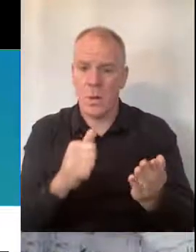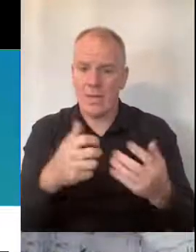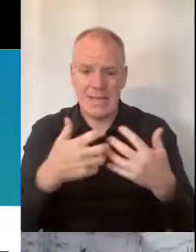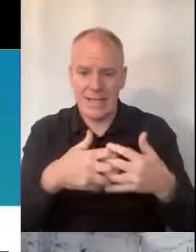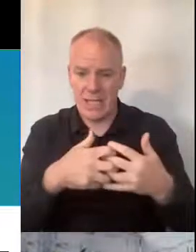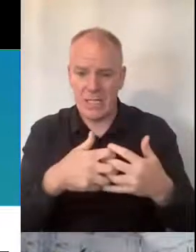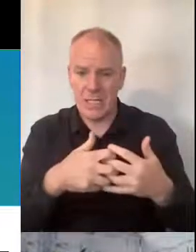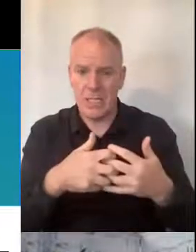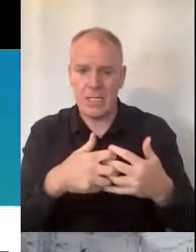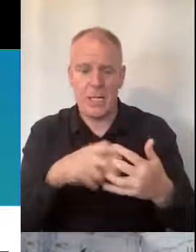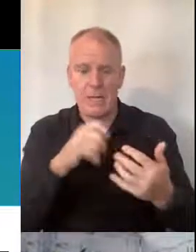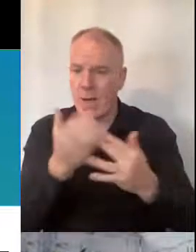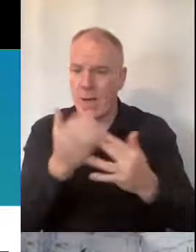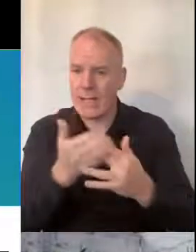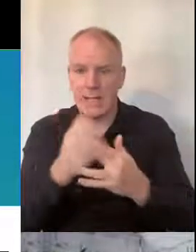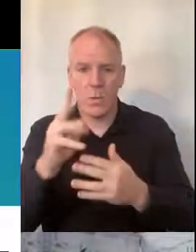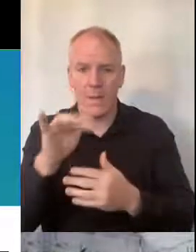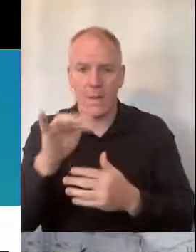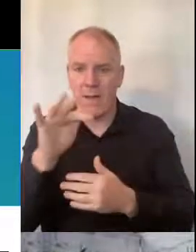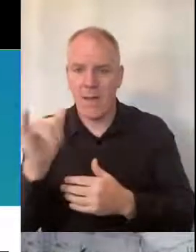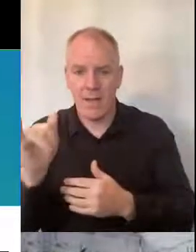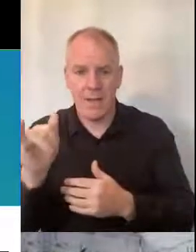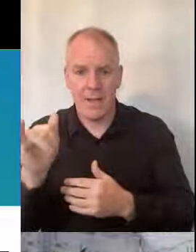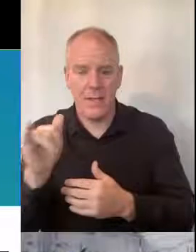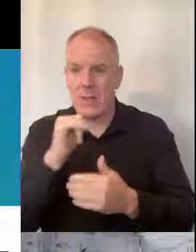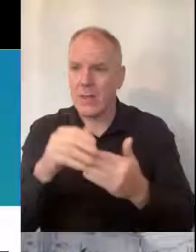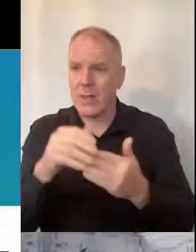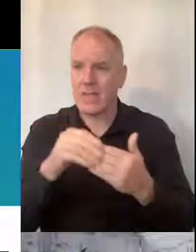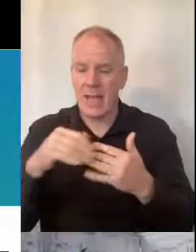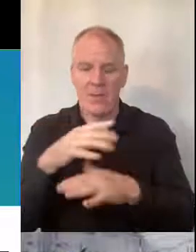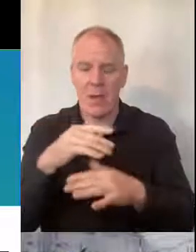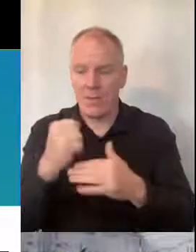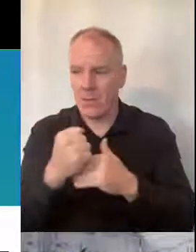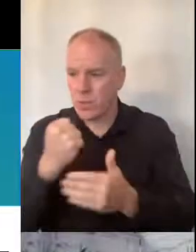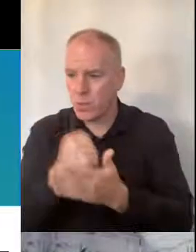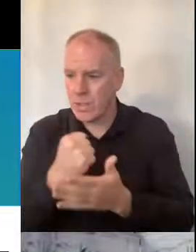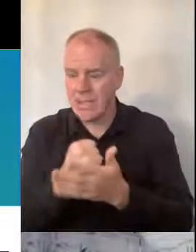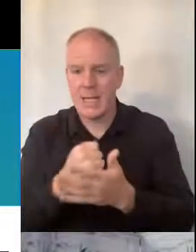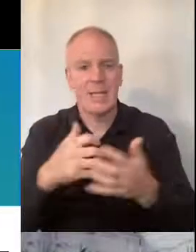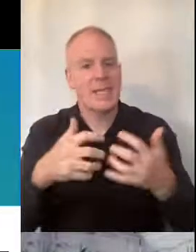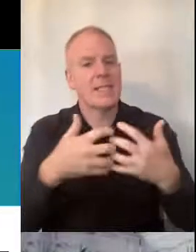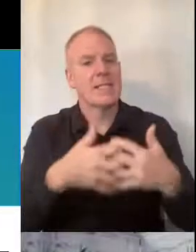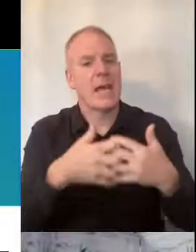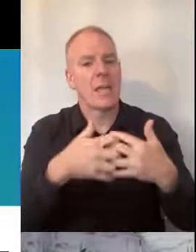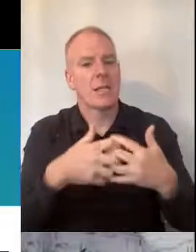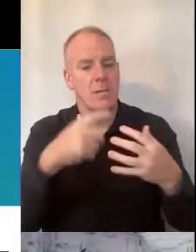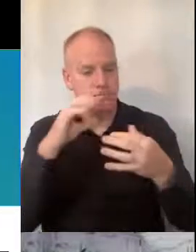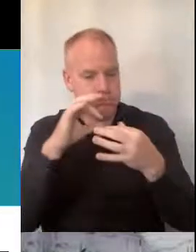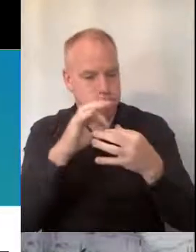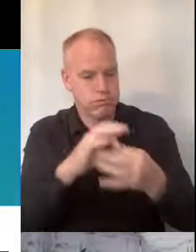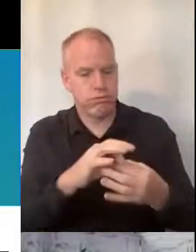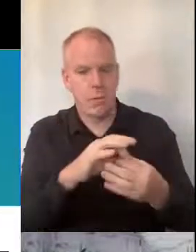didn't have access to Wi-Fi, didn't have a safe space to study, and the technology became centralized. Over the past two years.